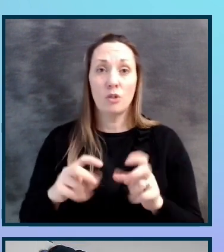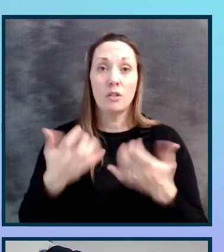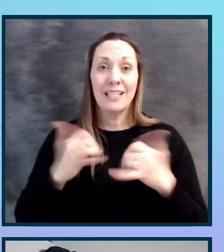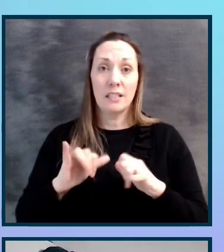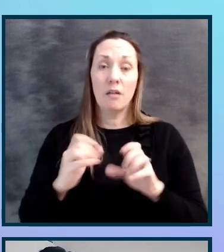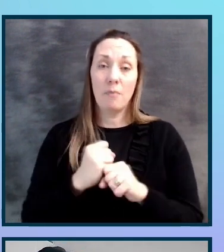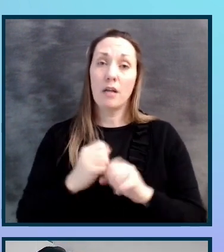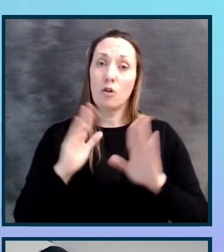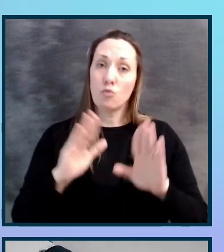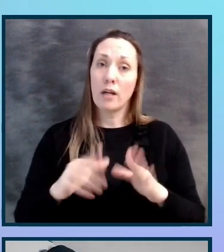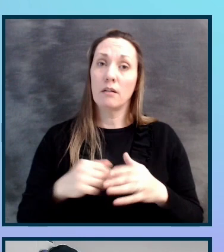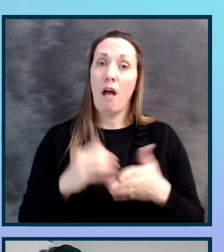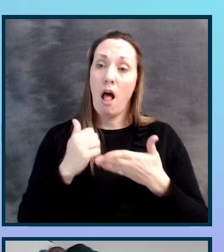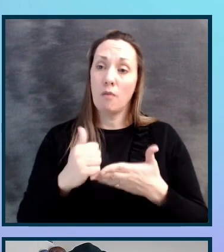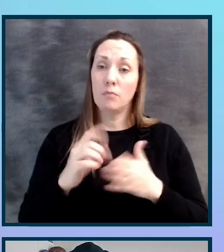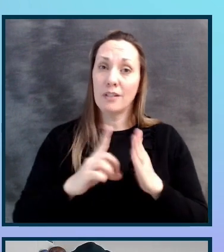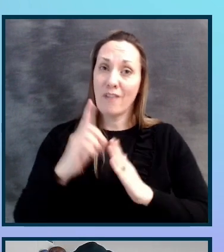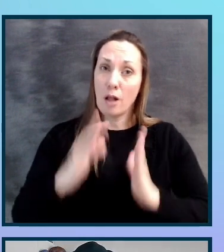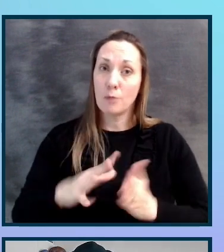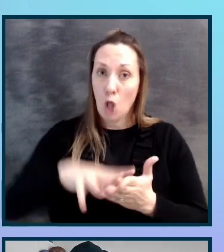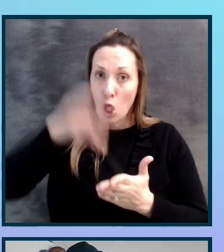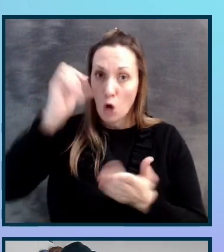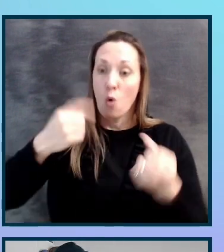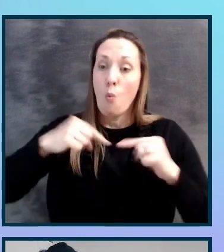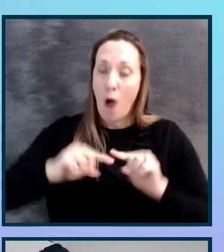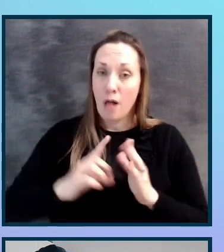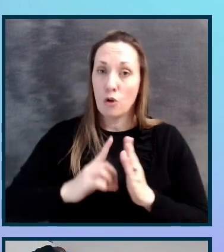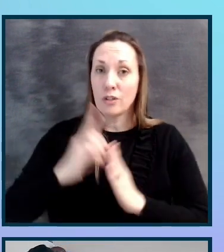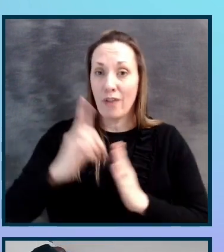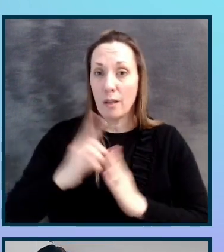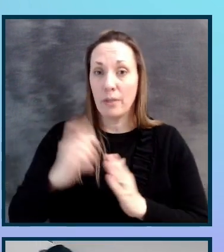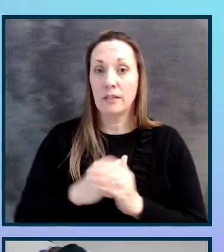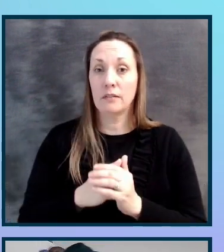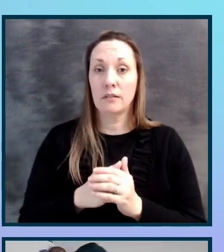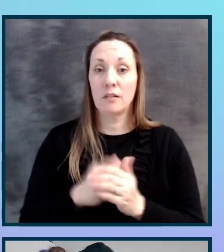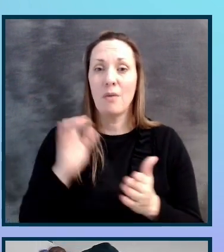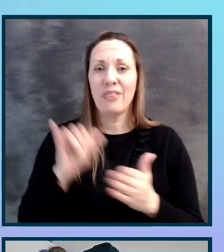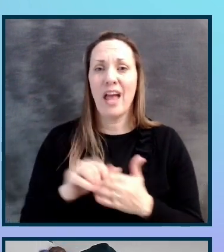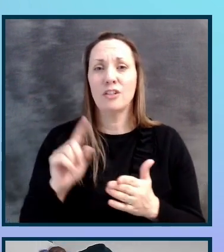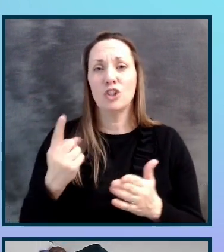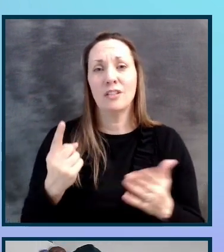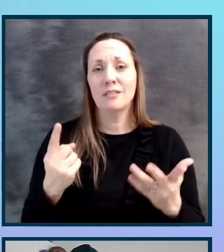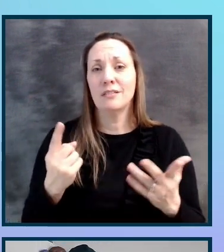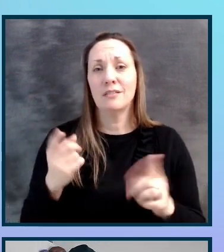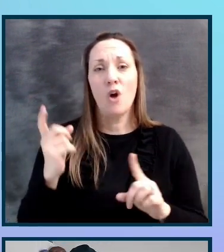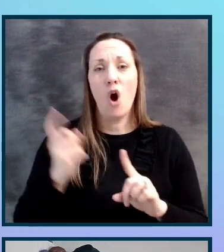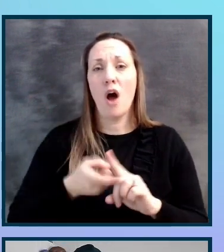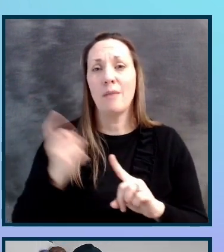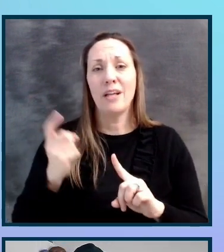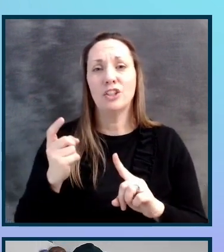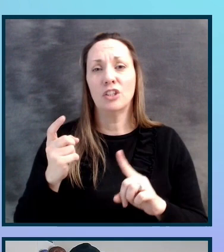and help your developers learn as they're developing, right? But that's just automation in general kinda broken down